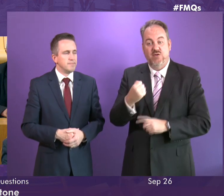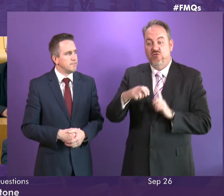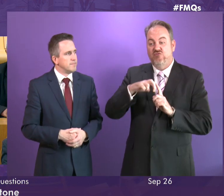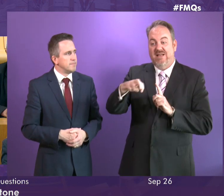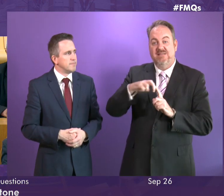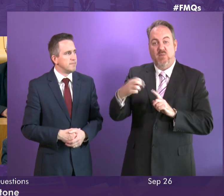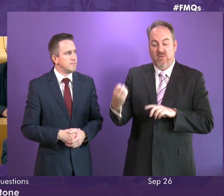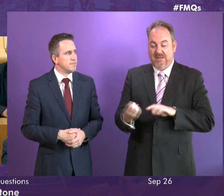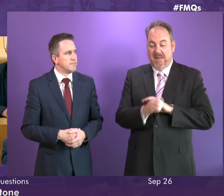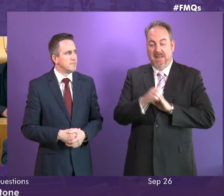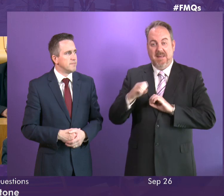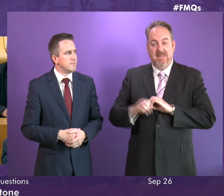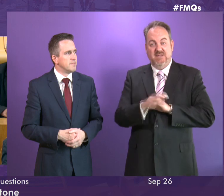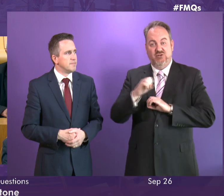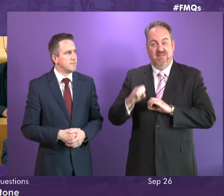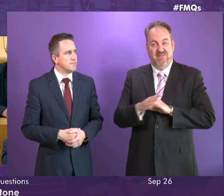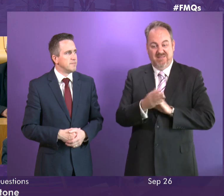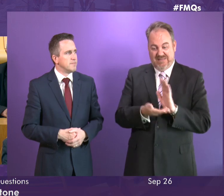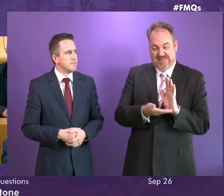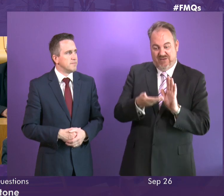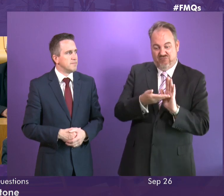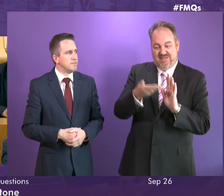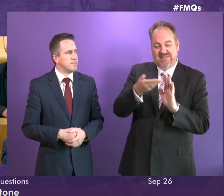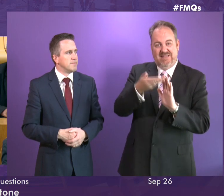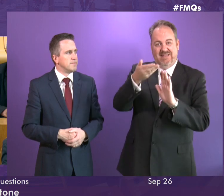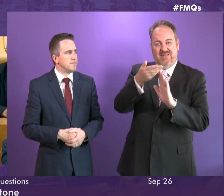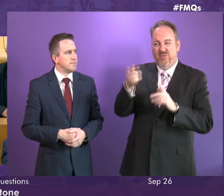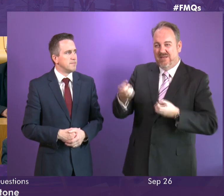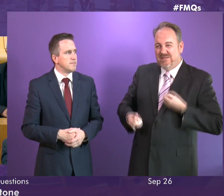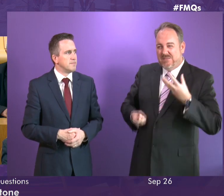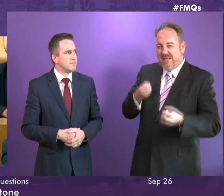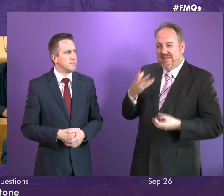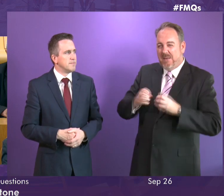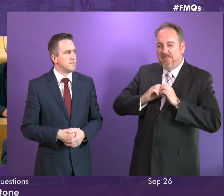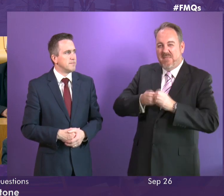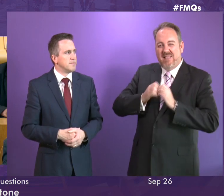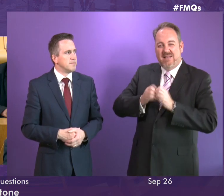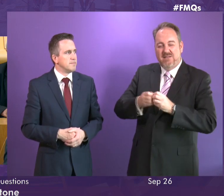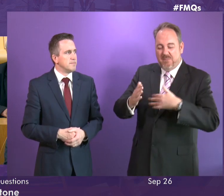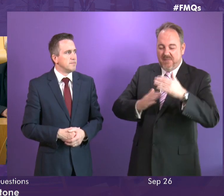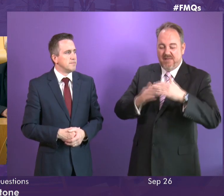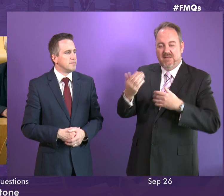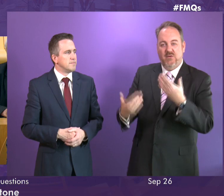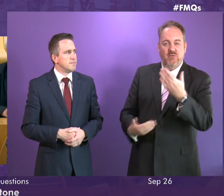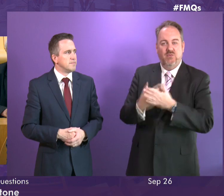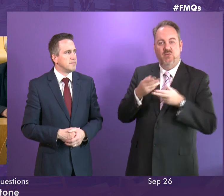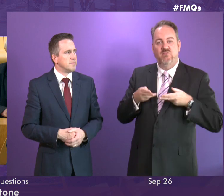went up. This Government continues to commit billions to major road expansion such as dualling